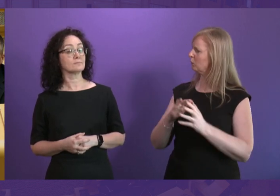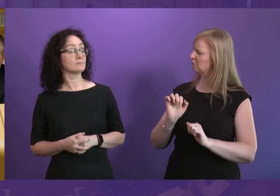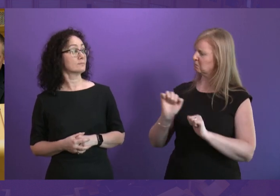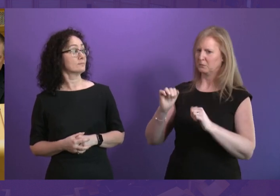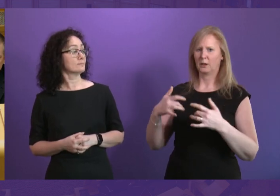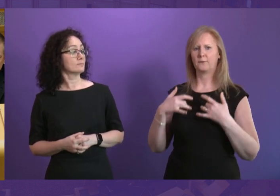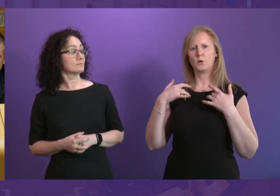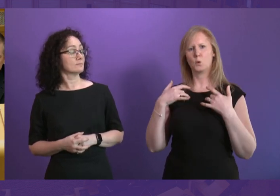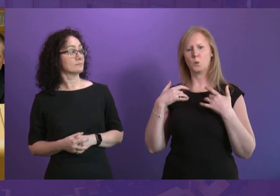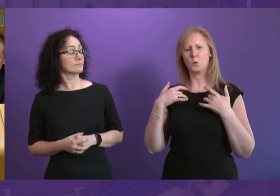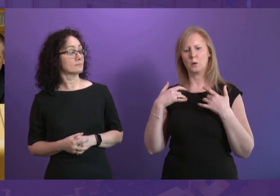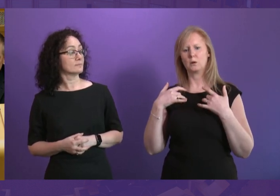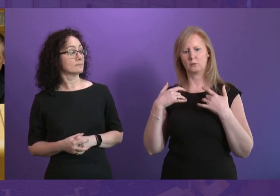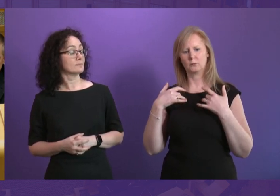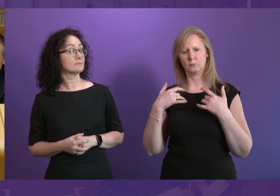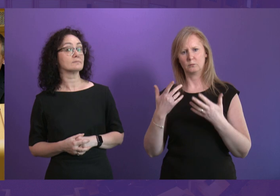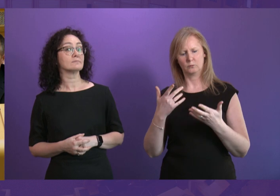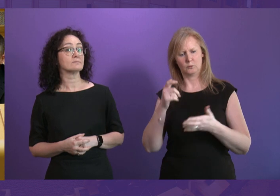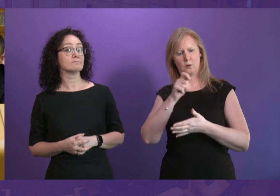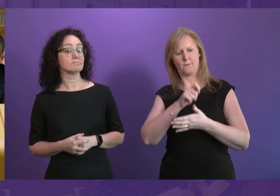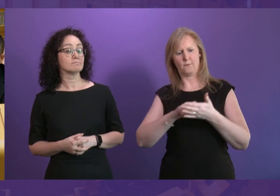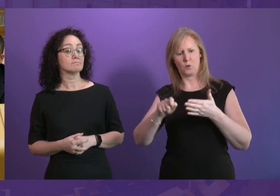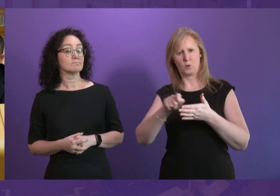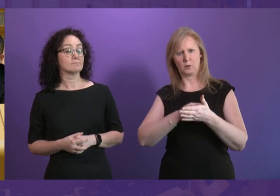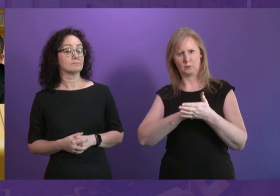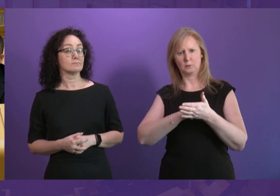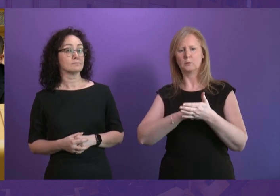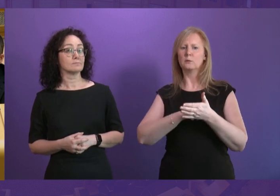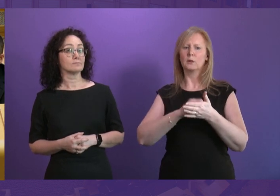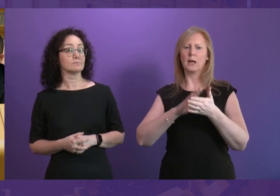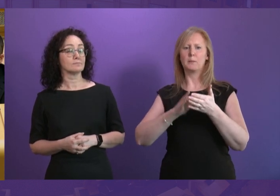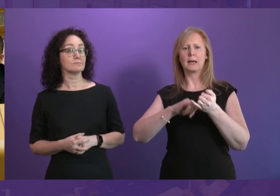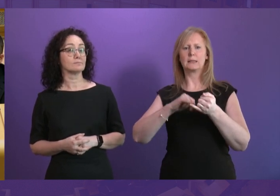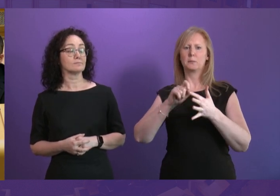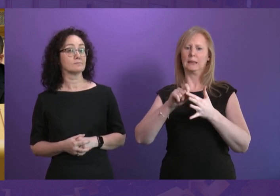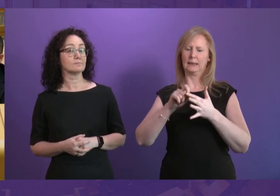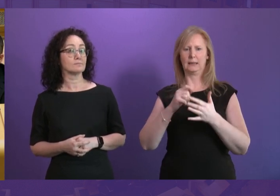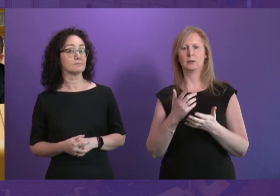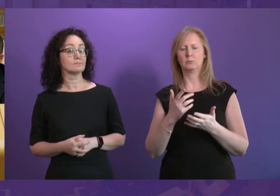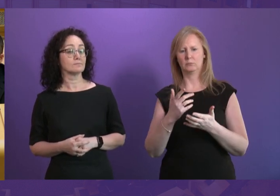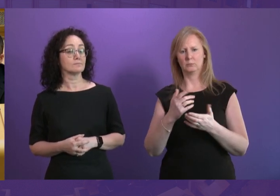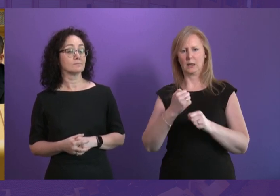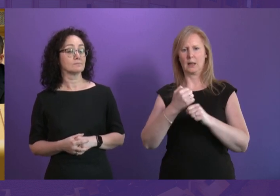a result of powers that are voted for by SNP MSPs, the SNP leadership of Glasgow City Council